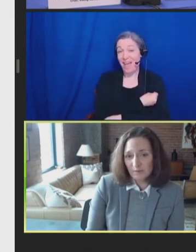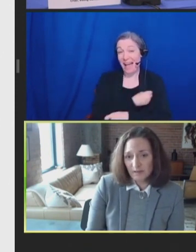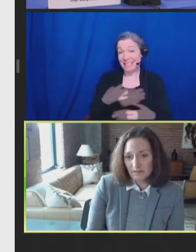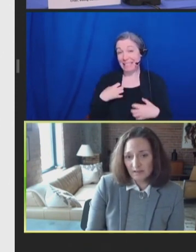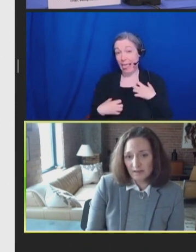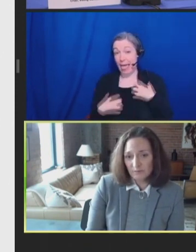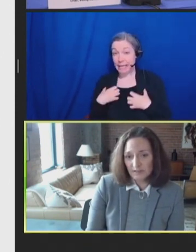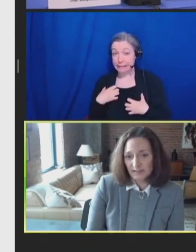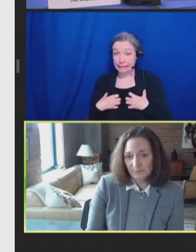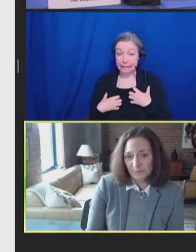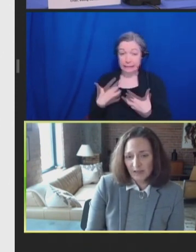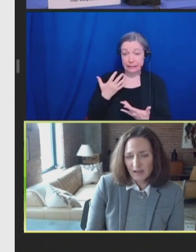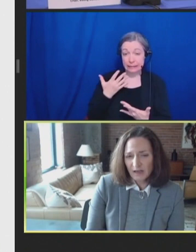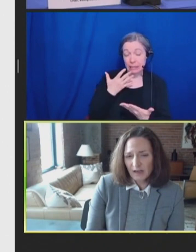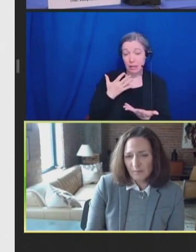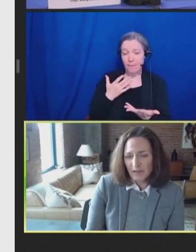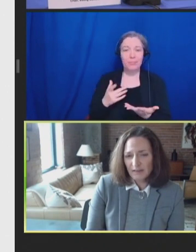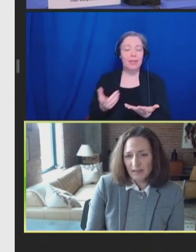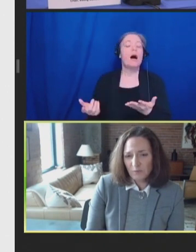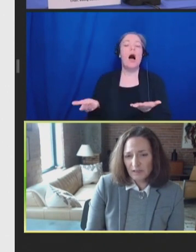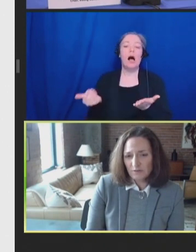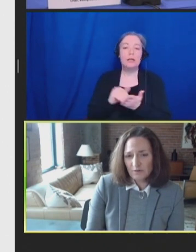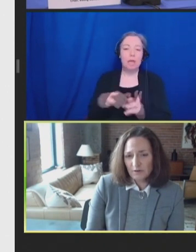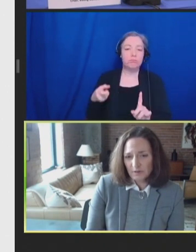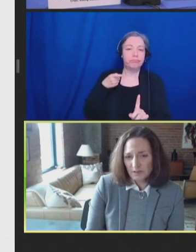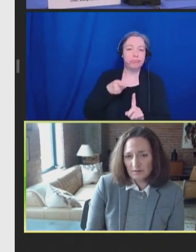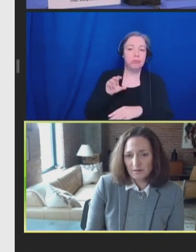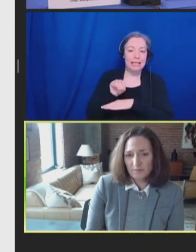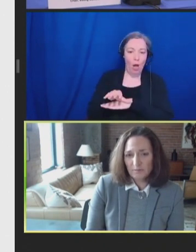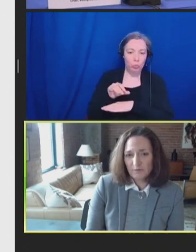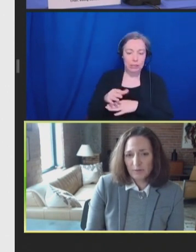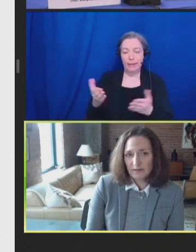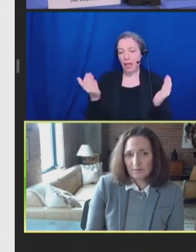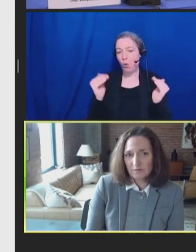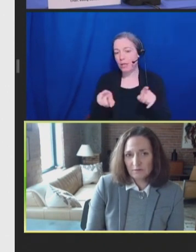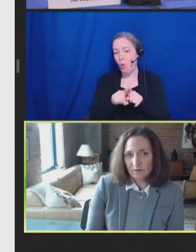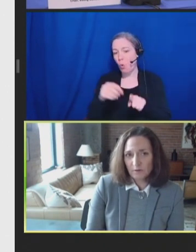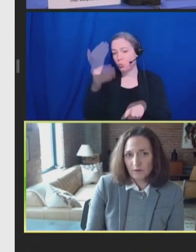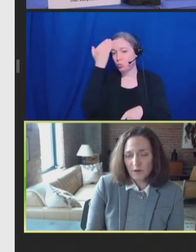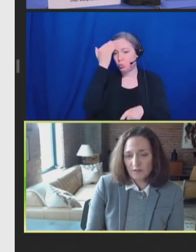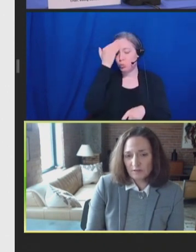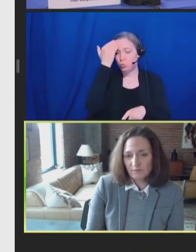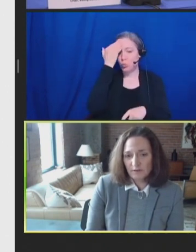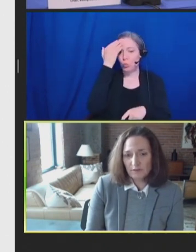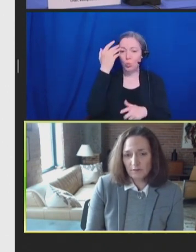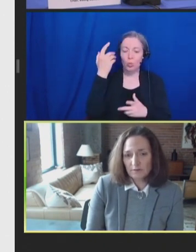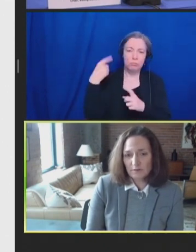going back to the counselling. And then we do know that over the past years, we are watching very